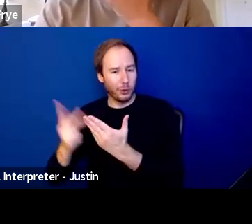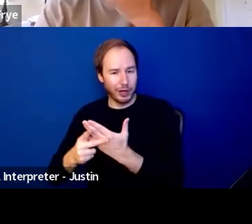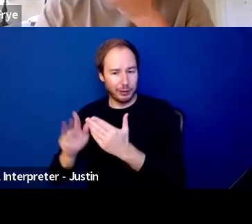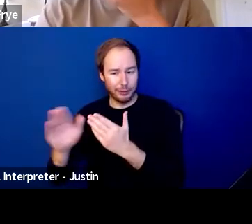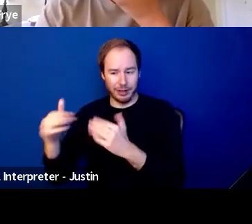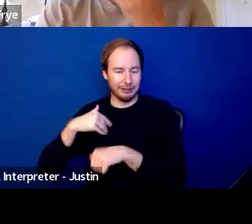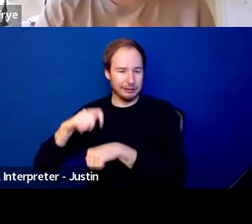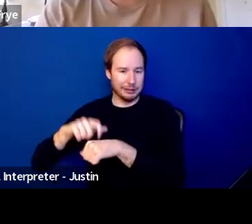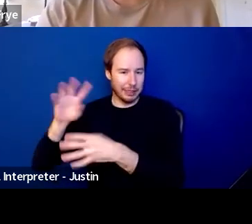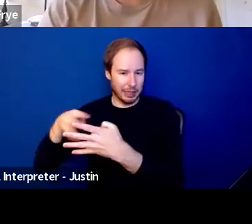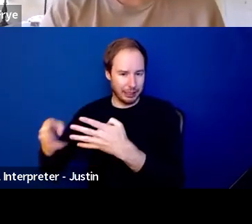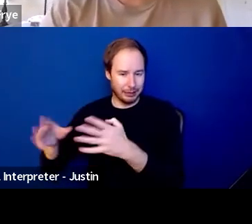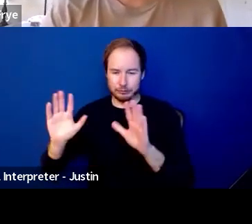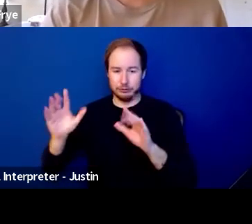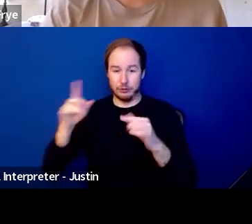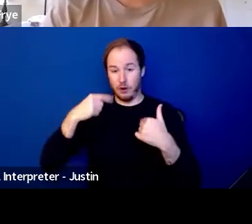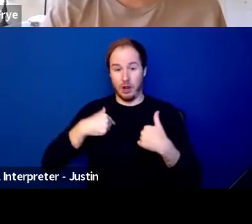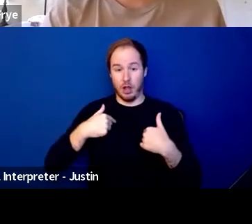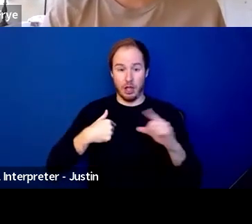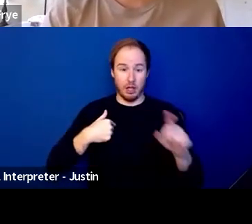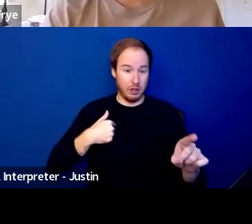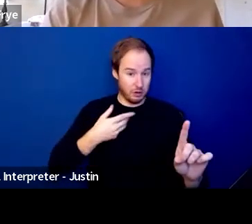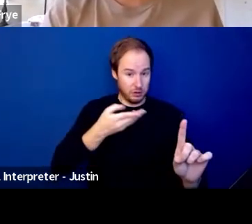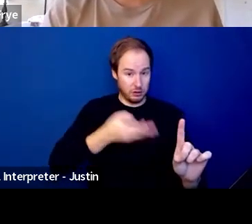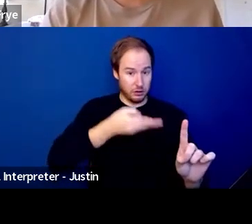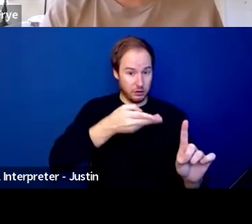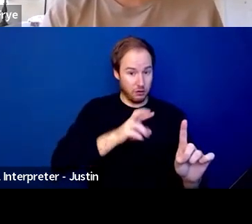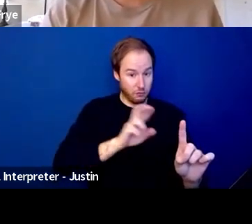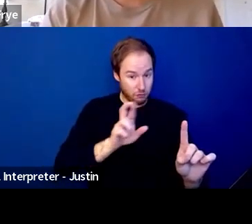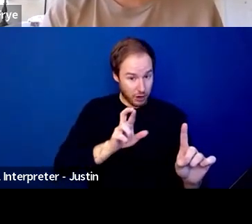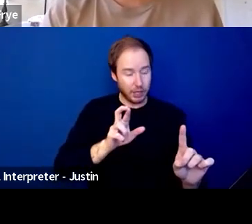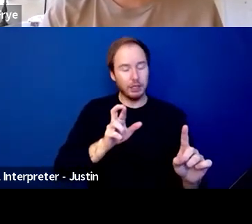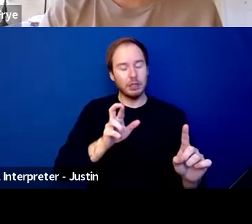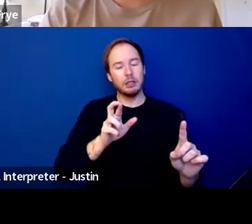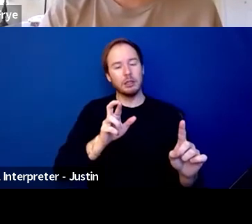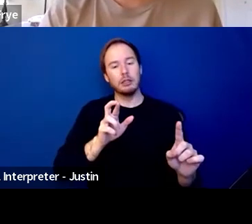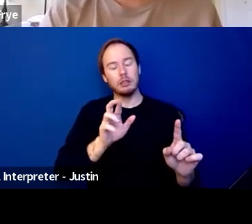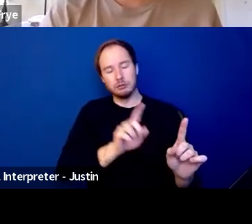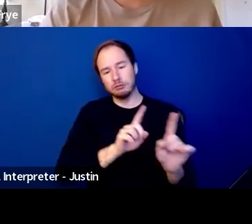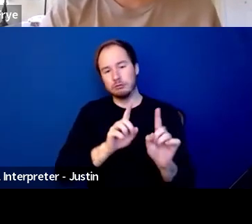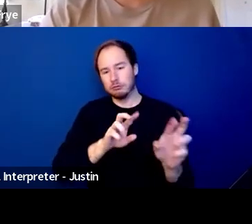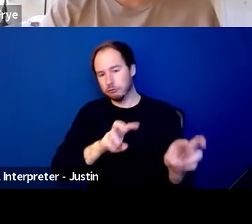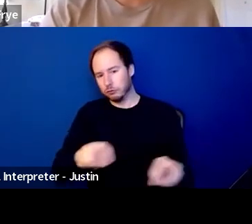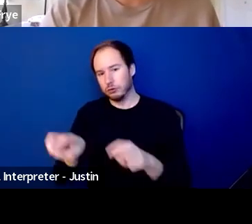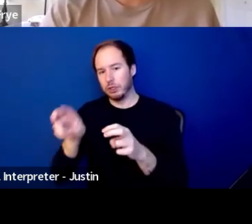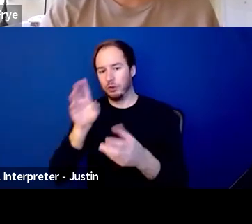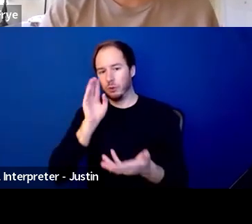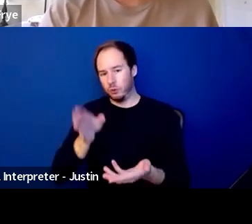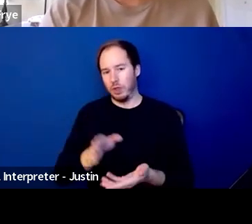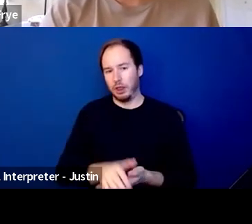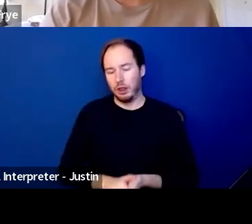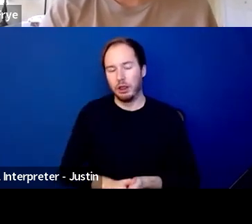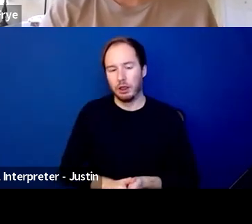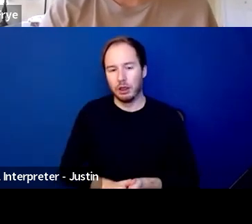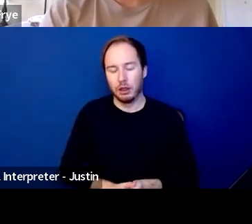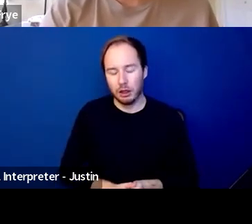like it's when the member's ready to move into more, like more of a clinic setting. And it really helps that we have